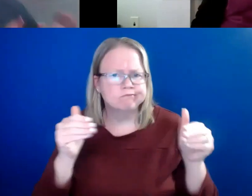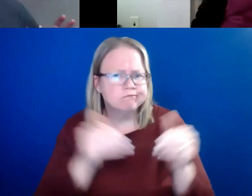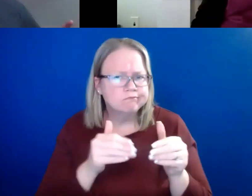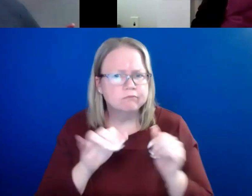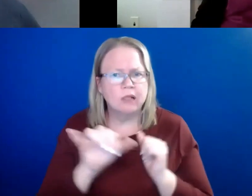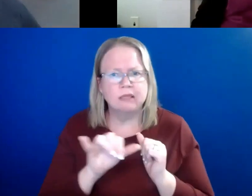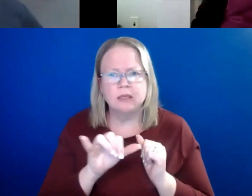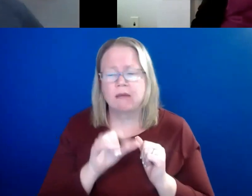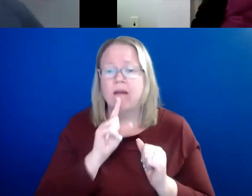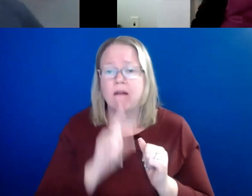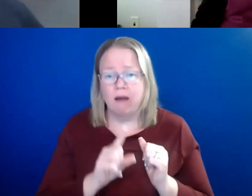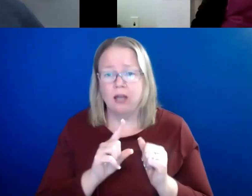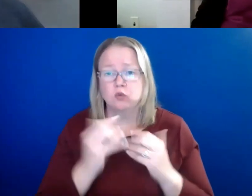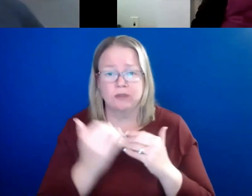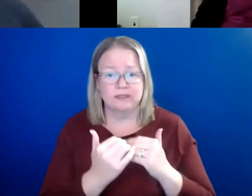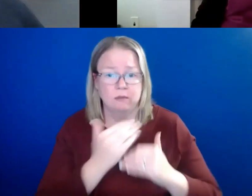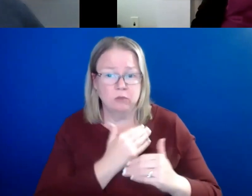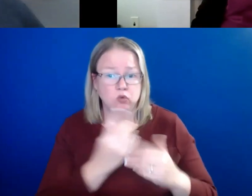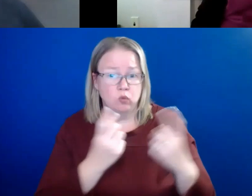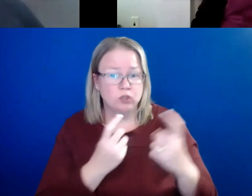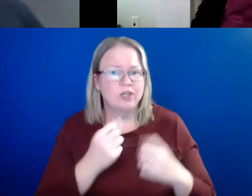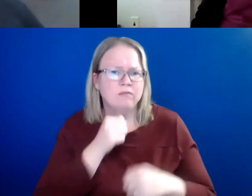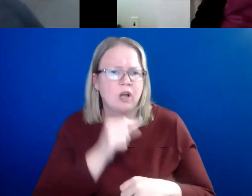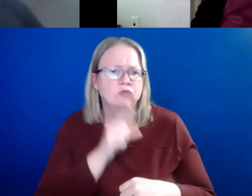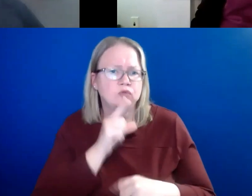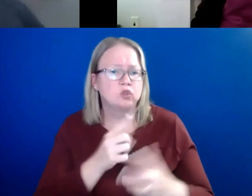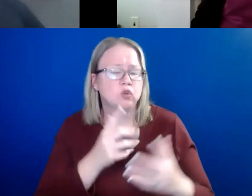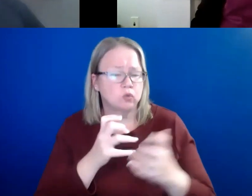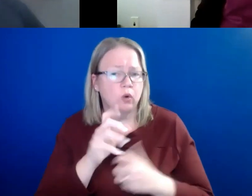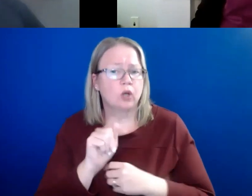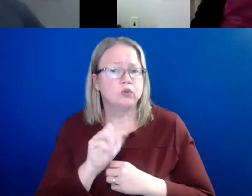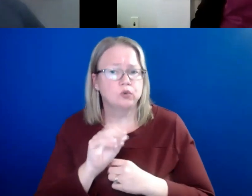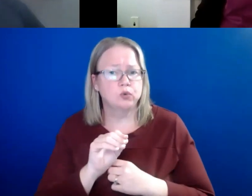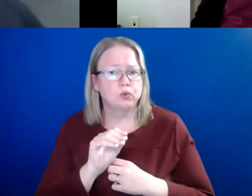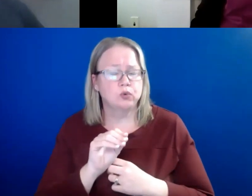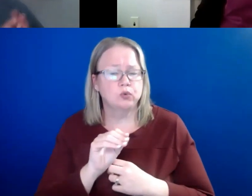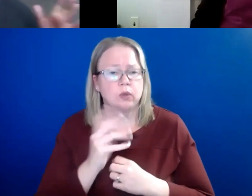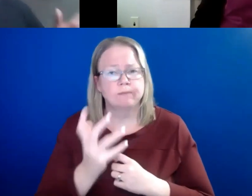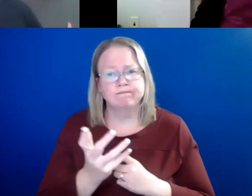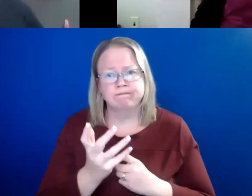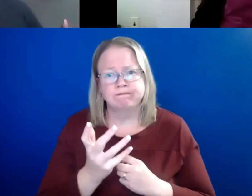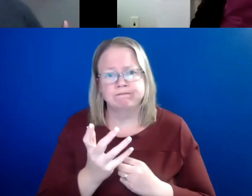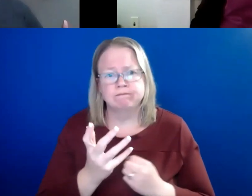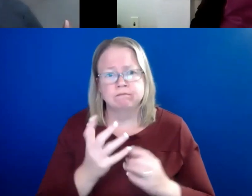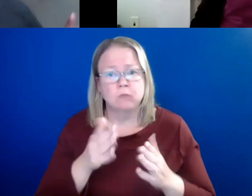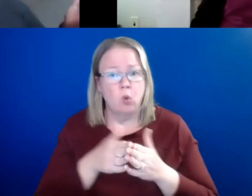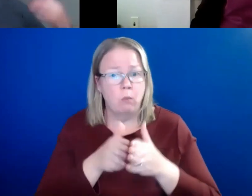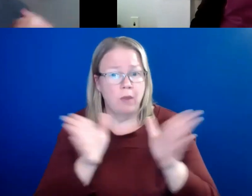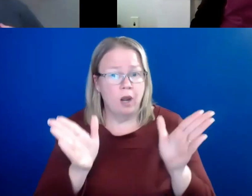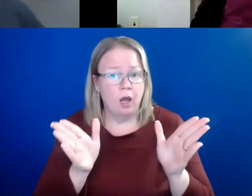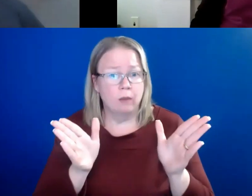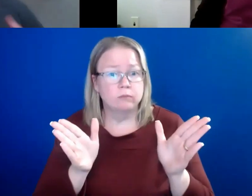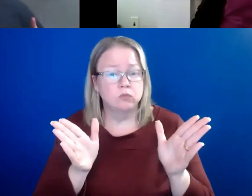actual submission questions. I'm not sure if we want to 13:16:24 open it up to general 13:16:27 so Felice and